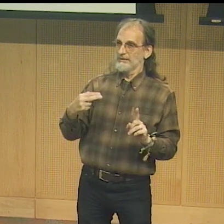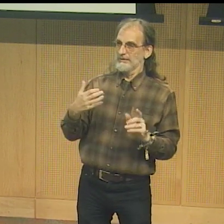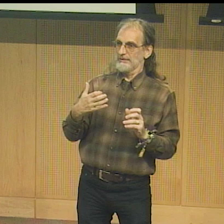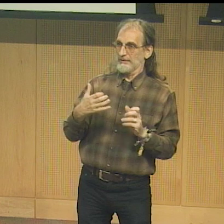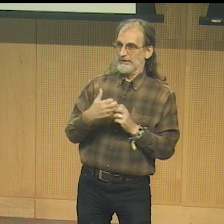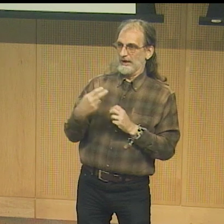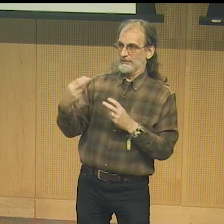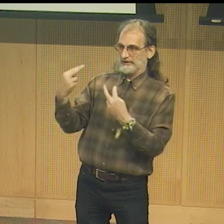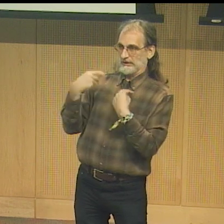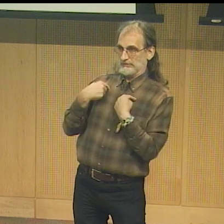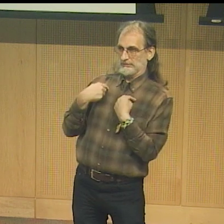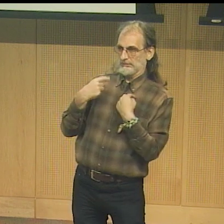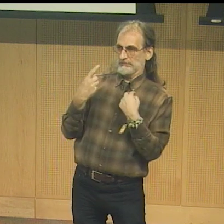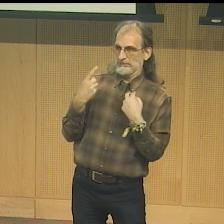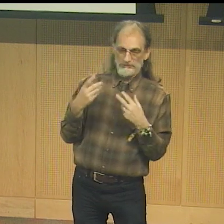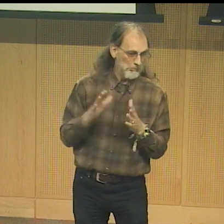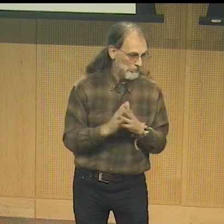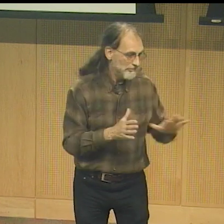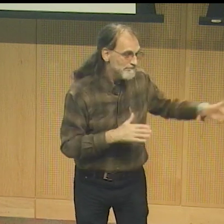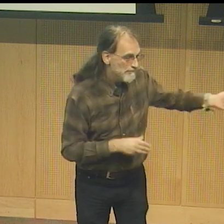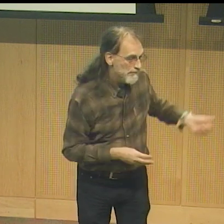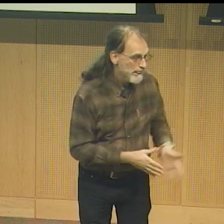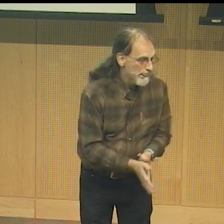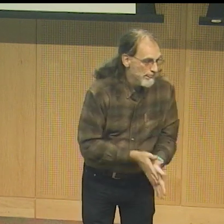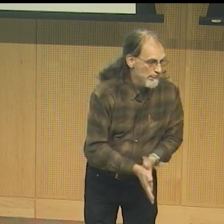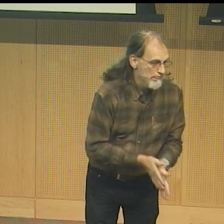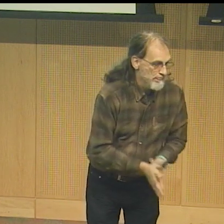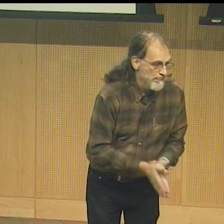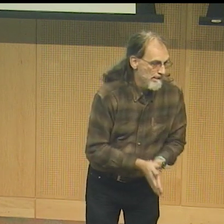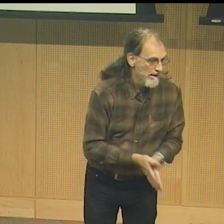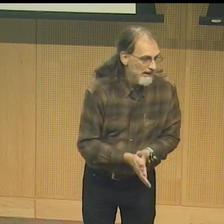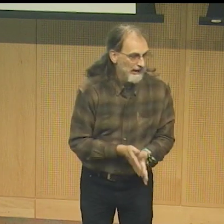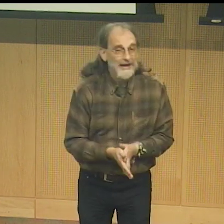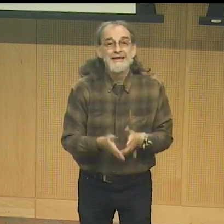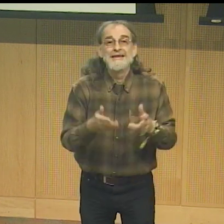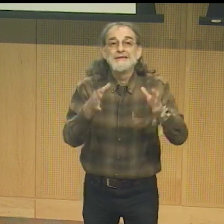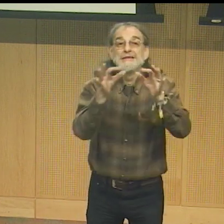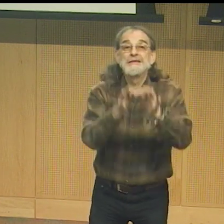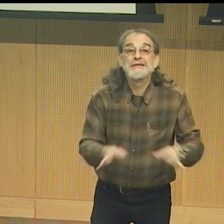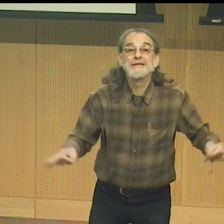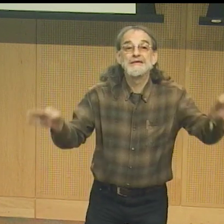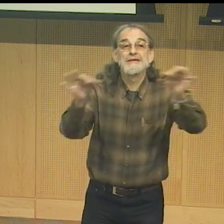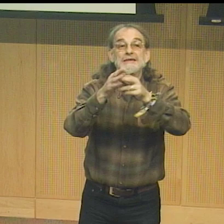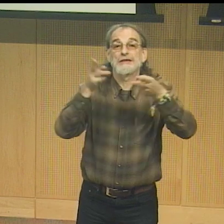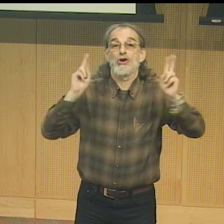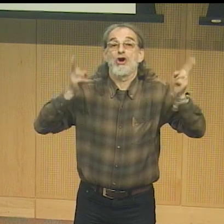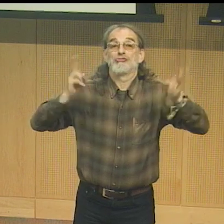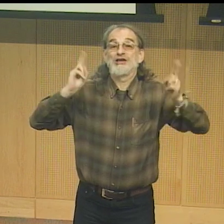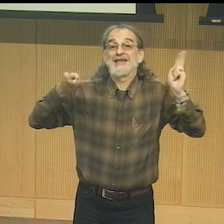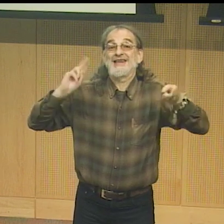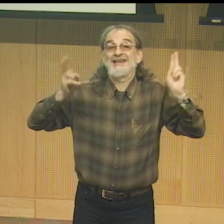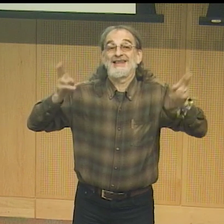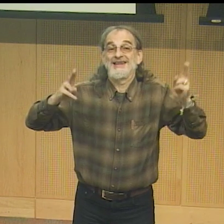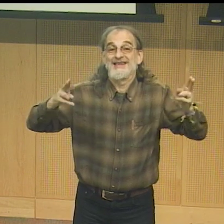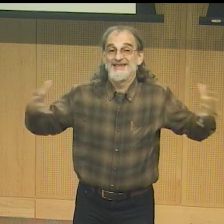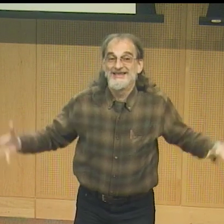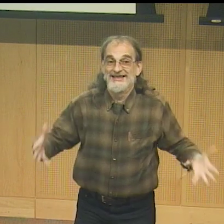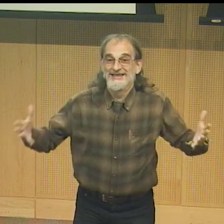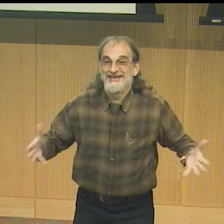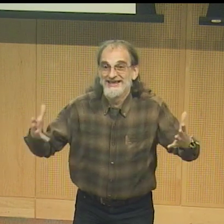have learned. And if we can understand why they've learned that, we can change their minds and reframe their activities.